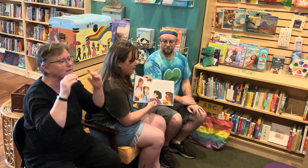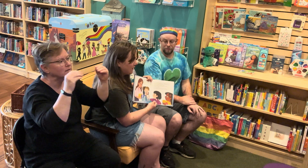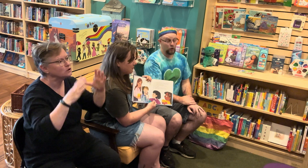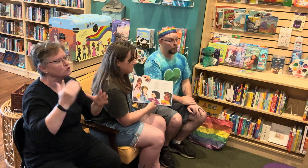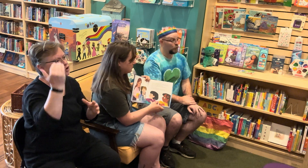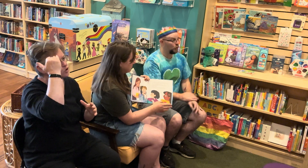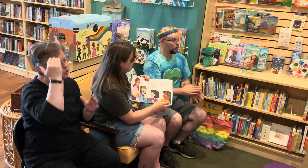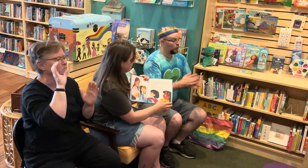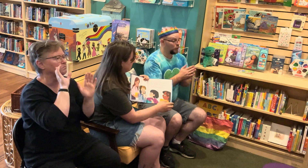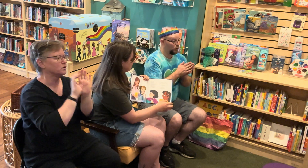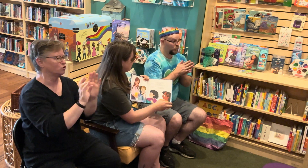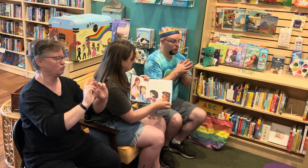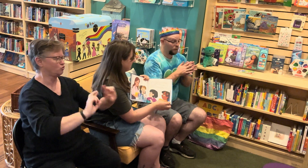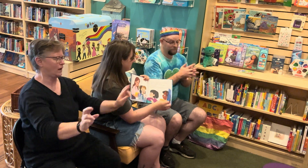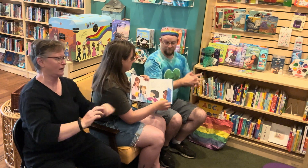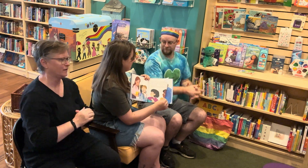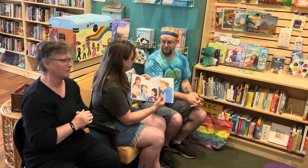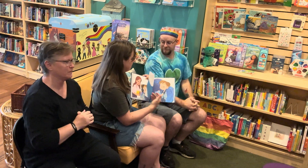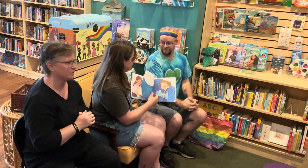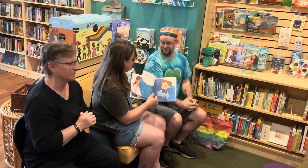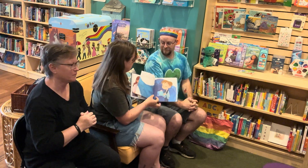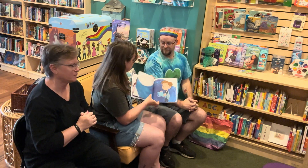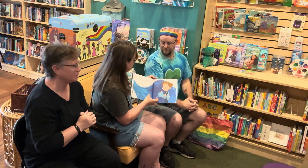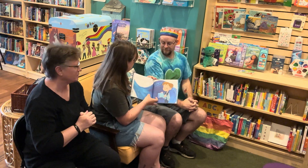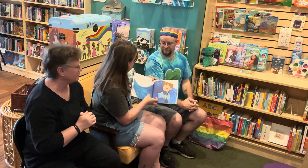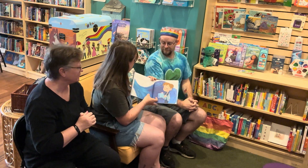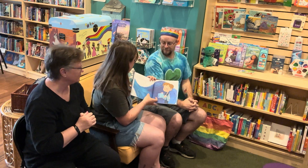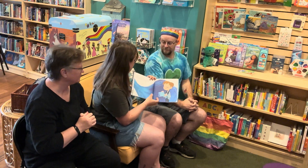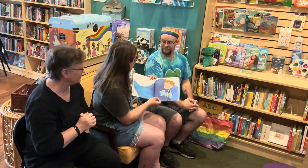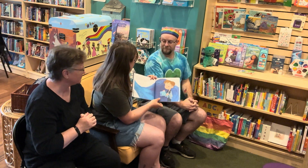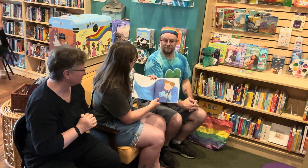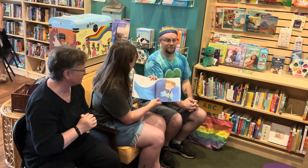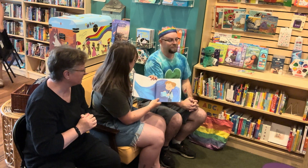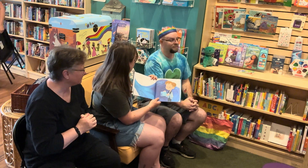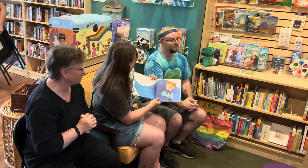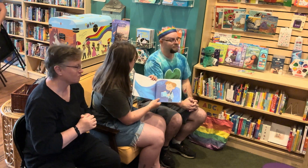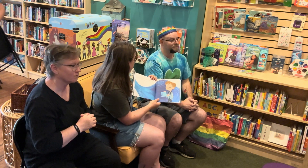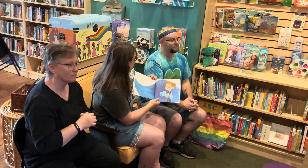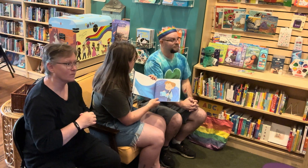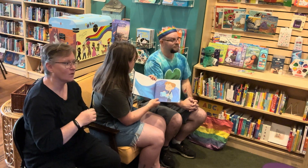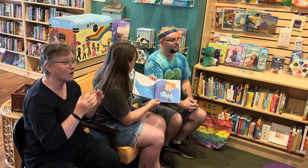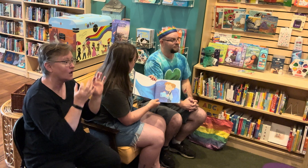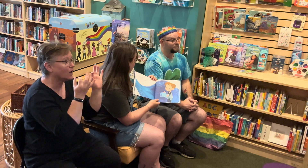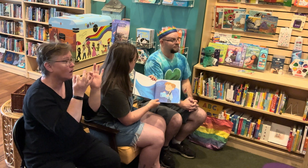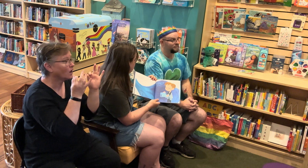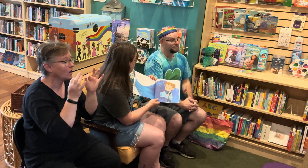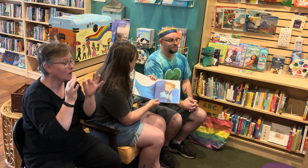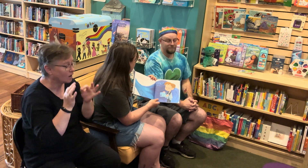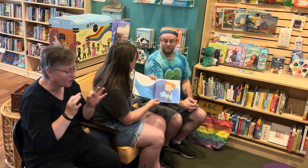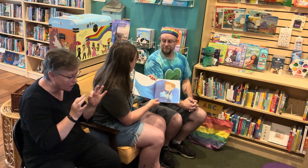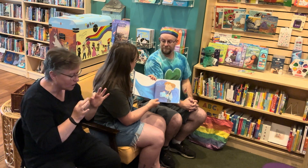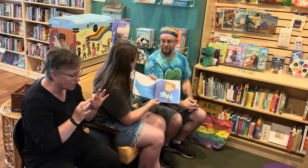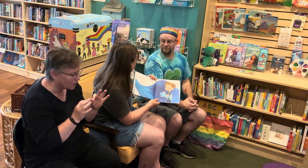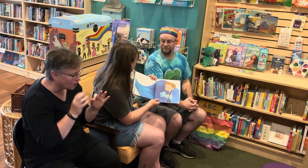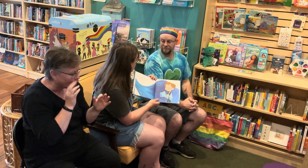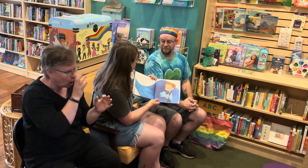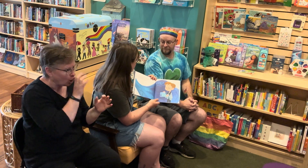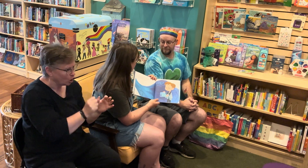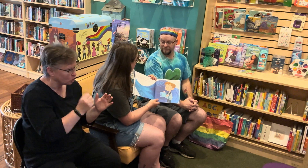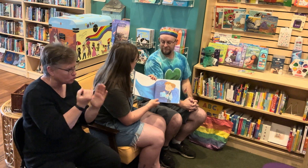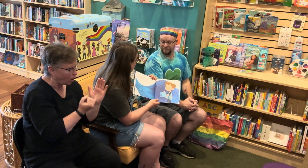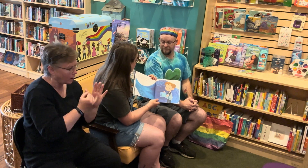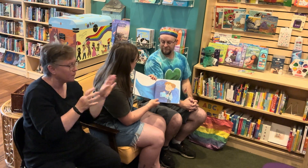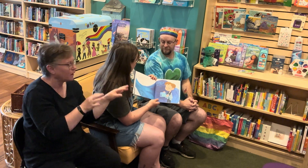ready. Not looking away from his drawing Samuel, proudly held his artwork up for